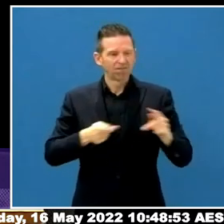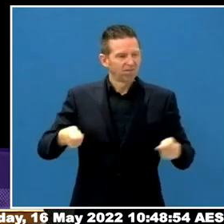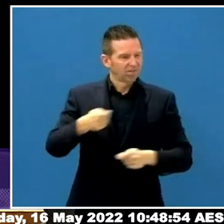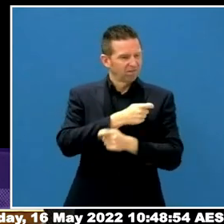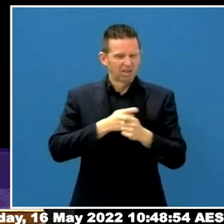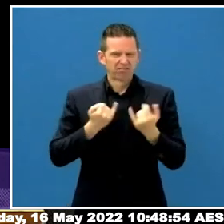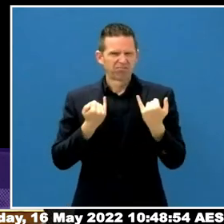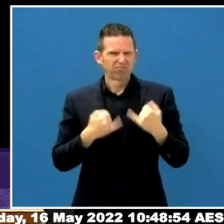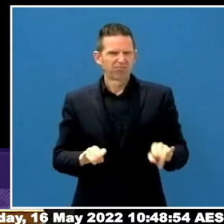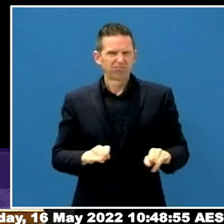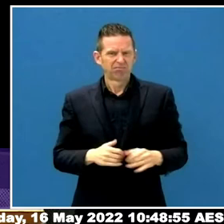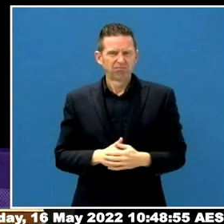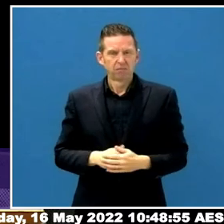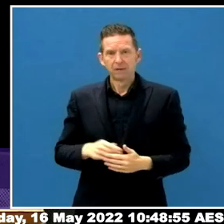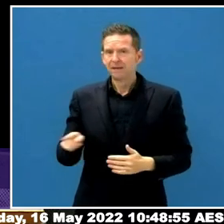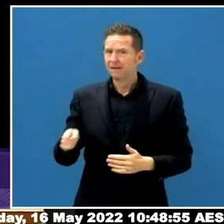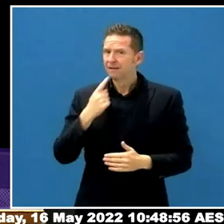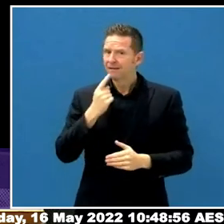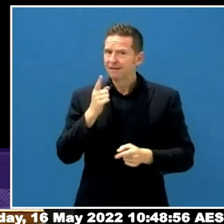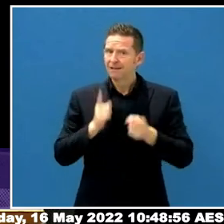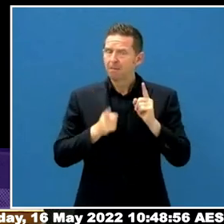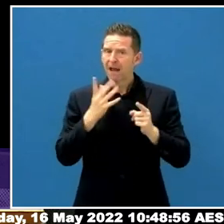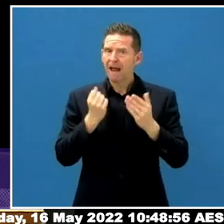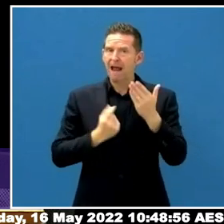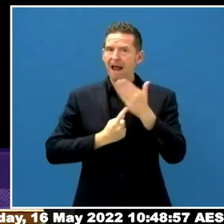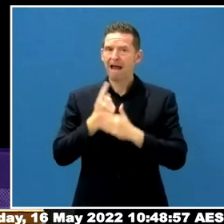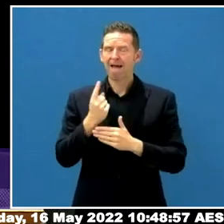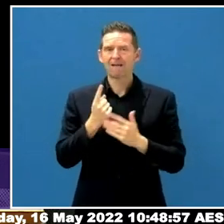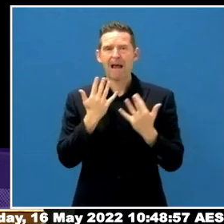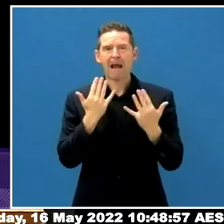She will say there were occasions when the actual ratios of support provided to